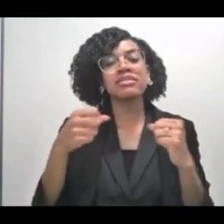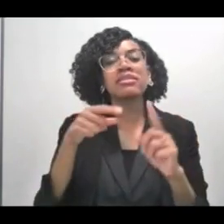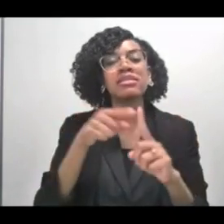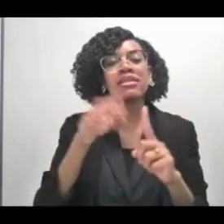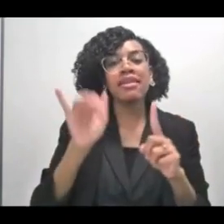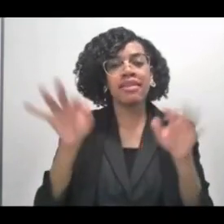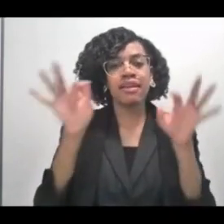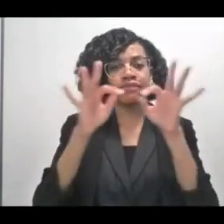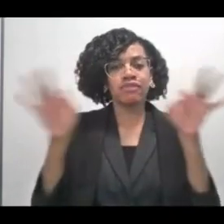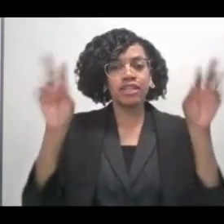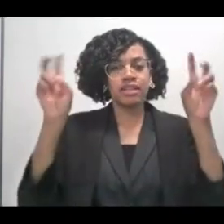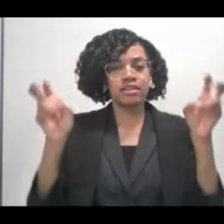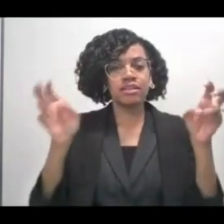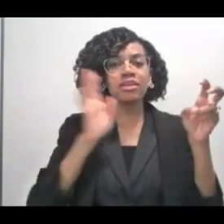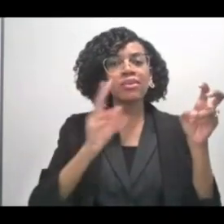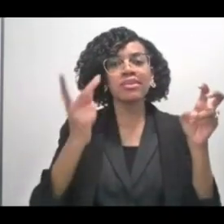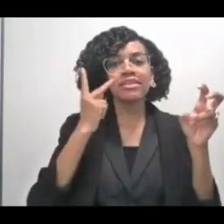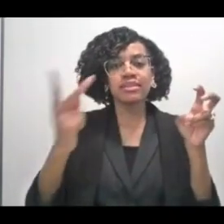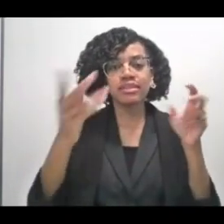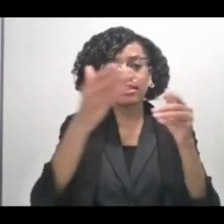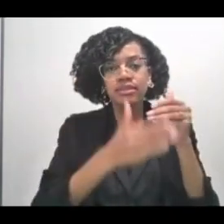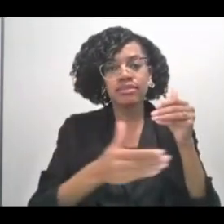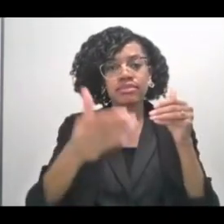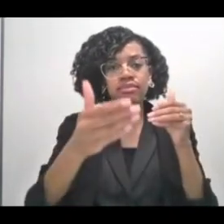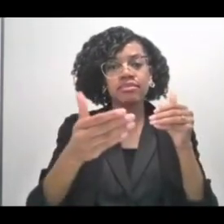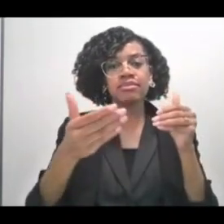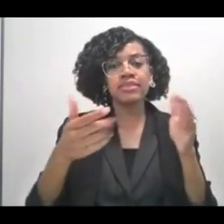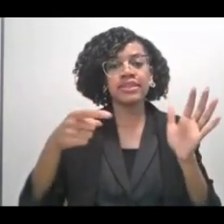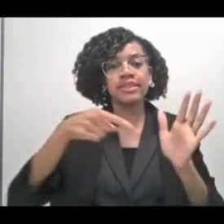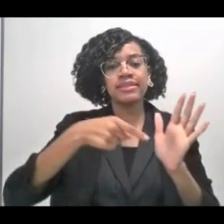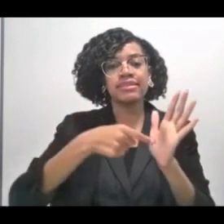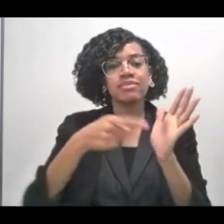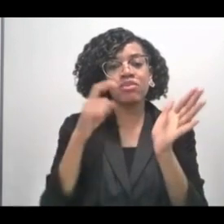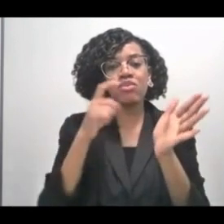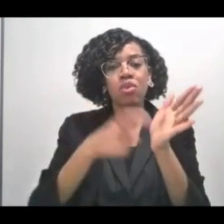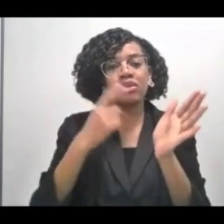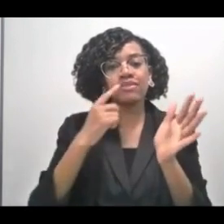throughout this notice of federal opportunity. We have